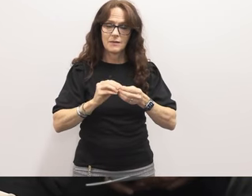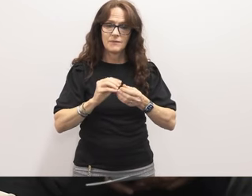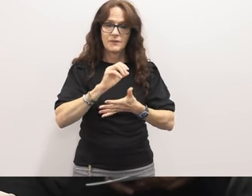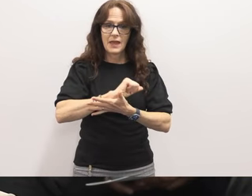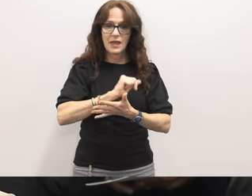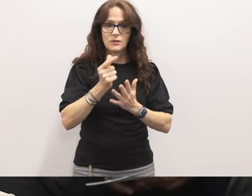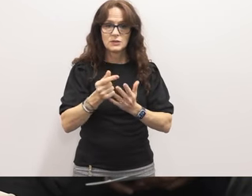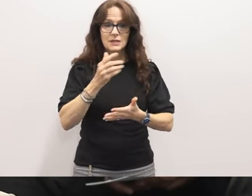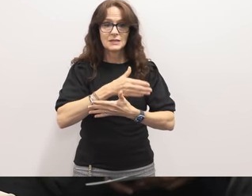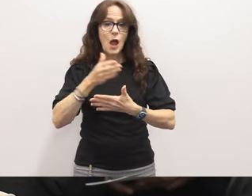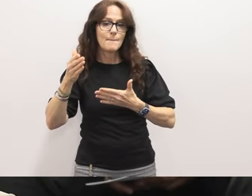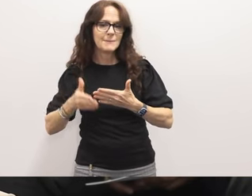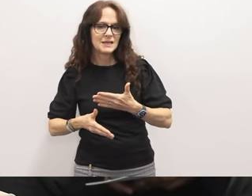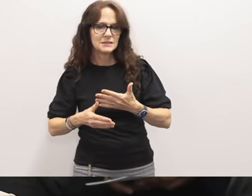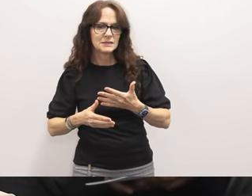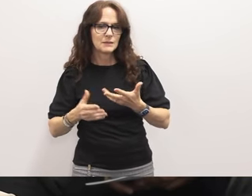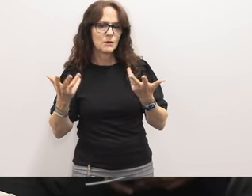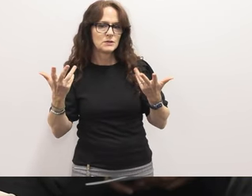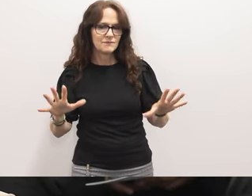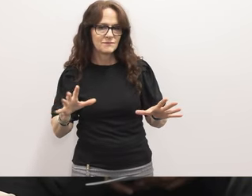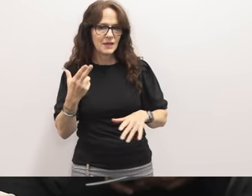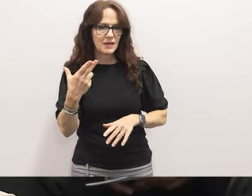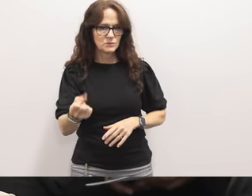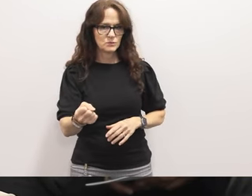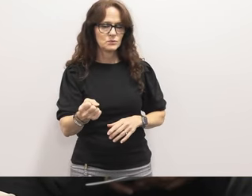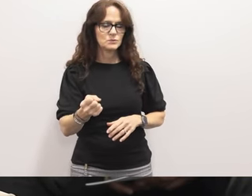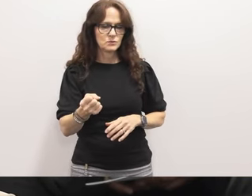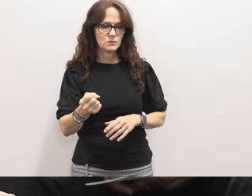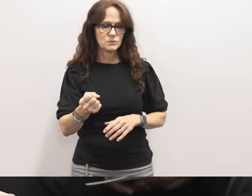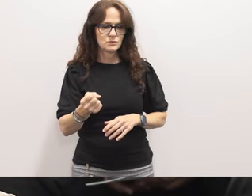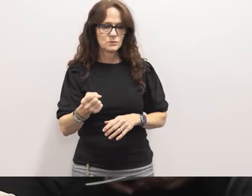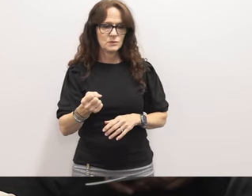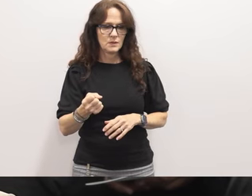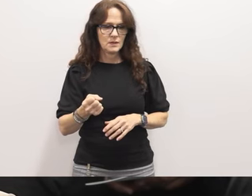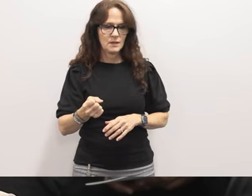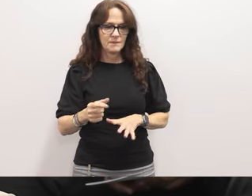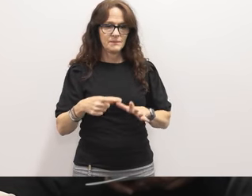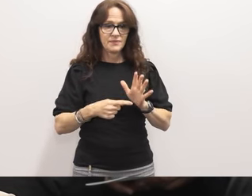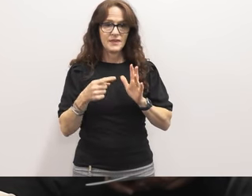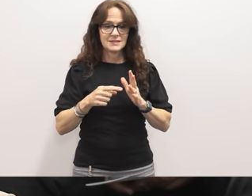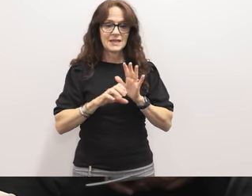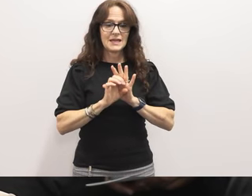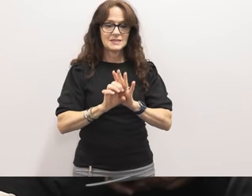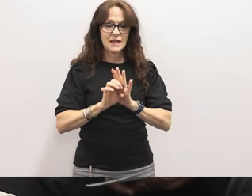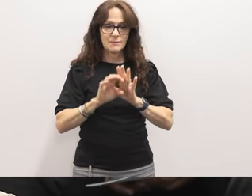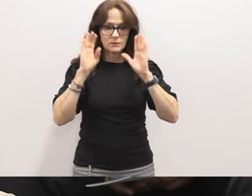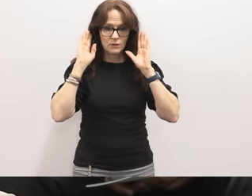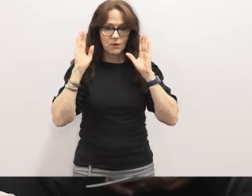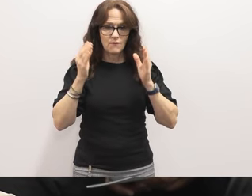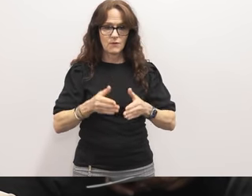by the end of high school. And so this is an example of focusing on all students